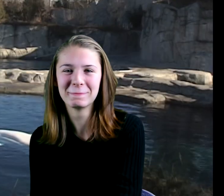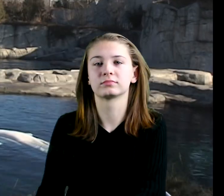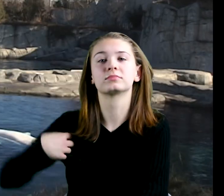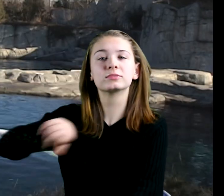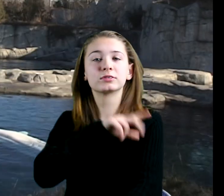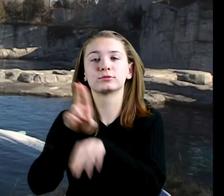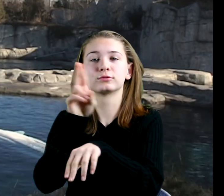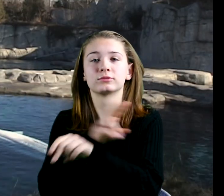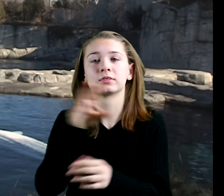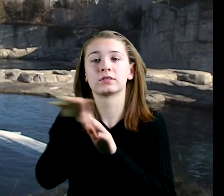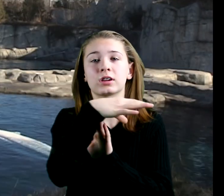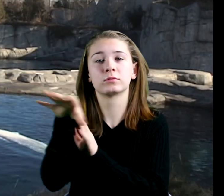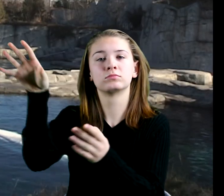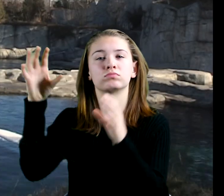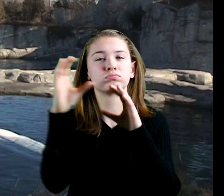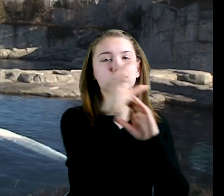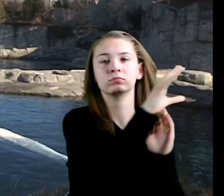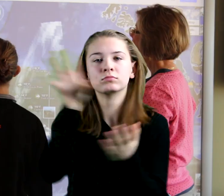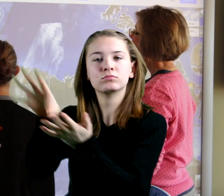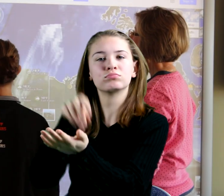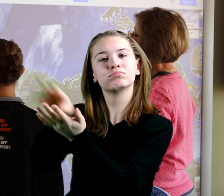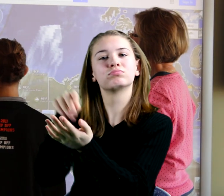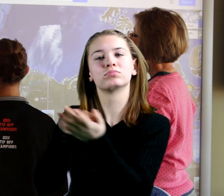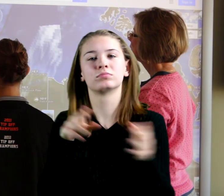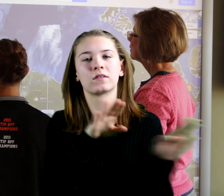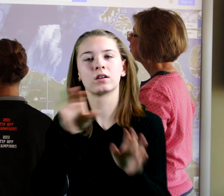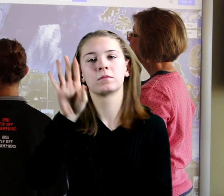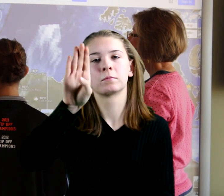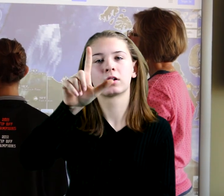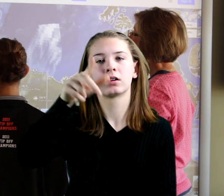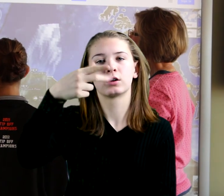We are using video cameras to record the behaviors of belugas whales.